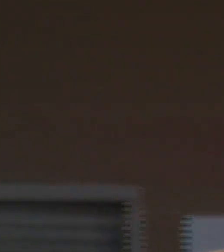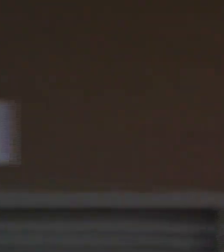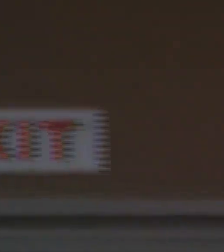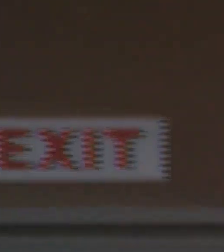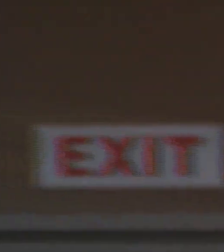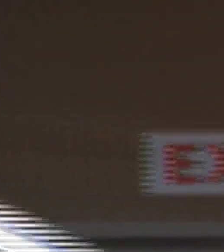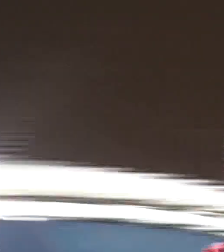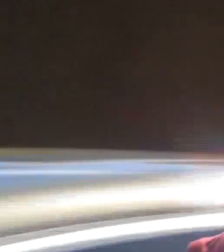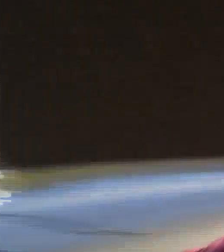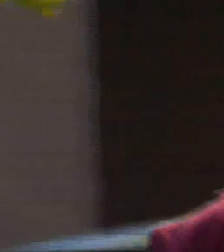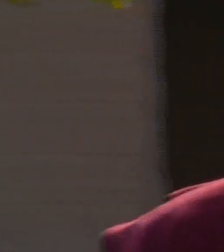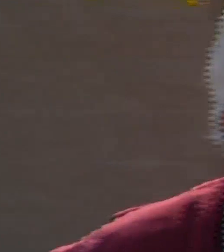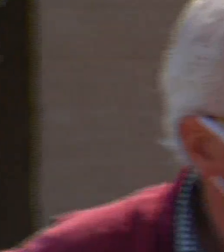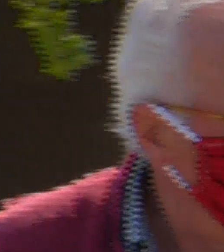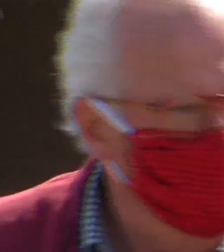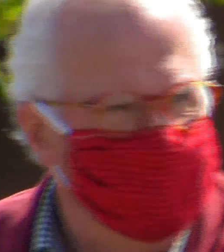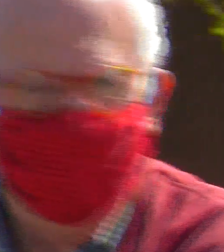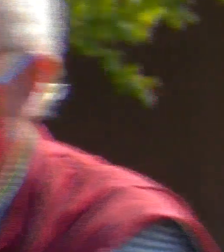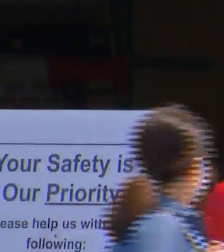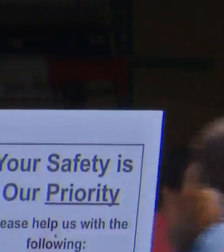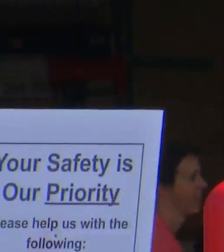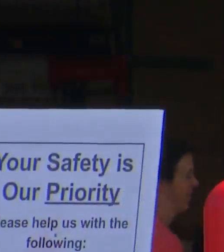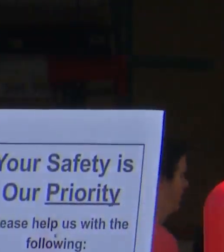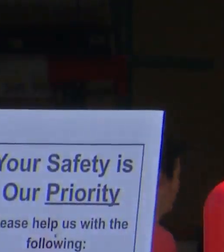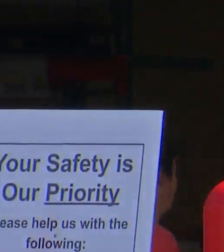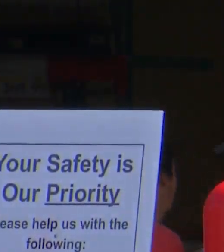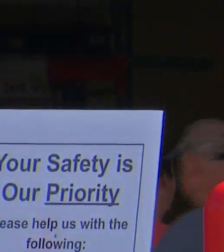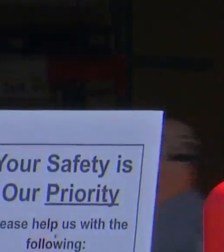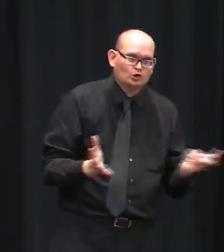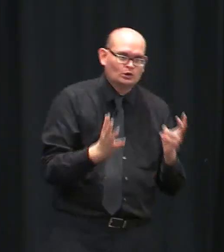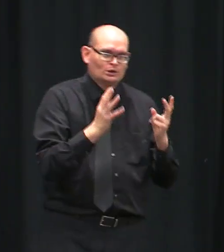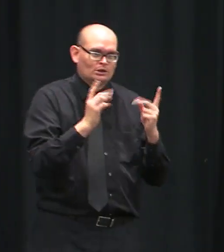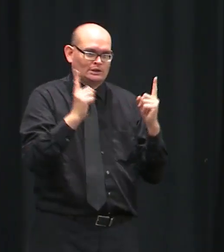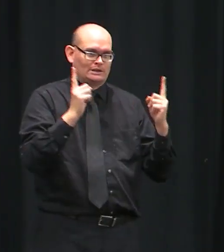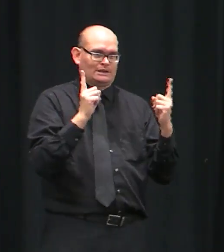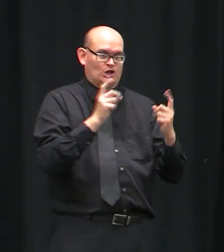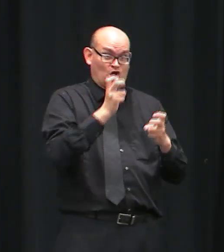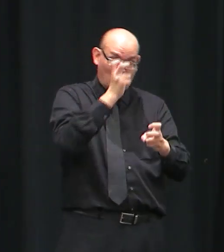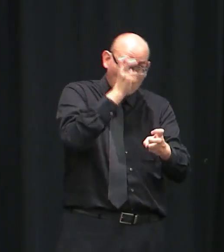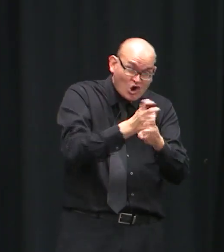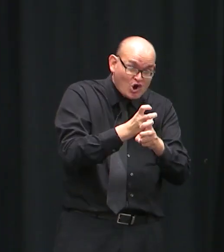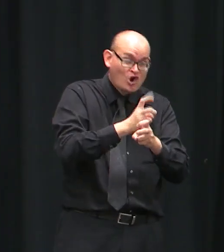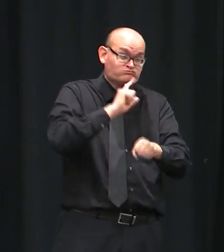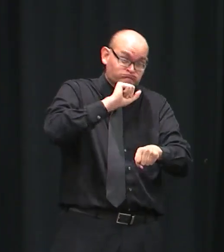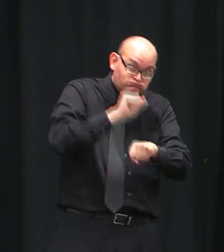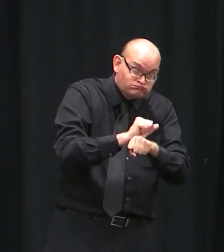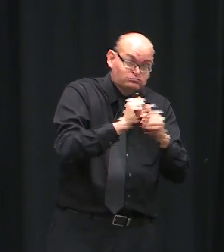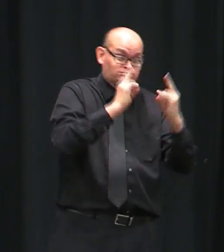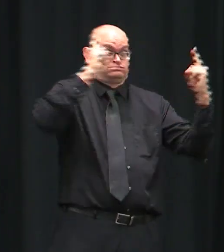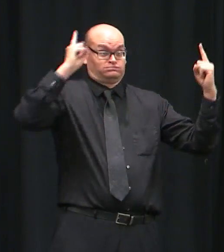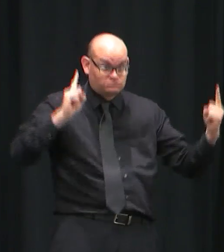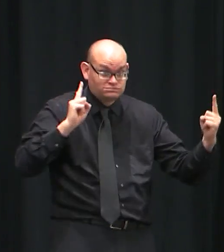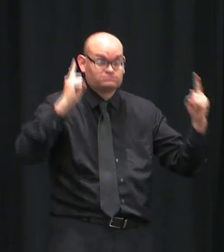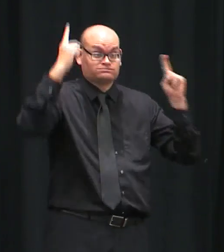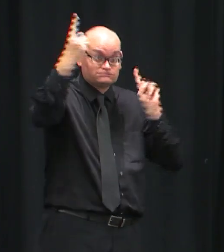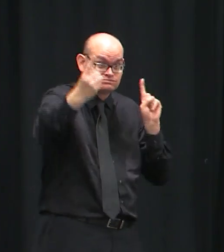EVERYONE SAFE.>> HEALTH LITERACY THERE'S ONE SIMPLE THING PEOPLE CAN DO THAT THEY BEEN URGING THROUGHOUT THE CORONAVIRUS CRISIS. I WOULD LIKE TO SEE PEOPLE